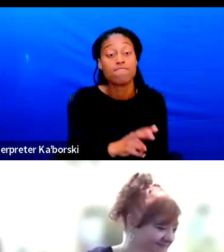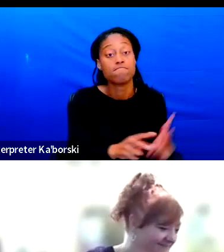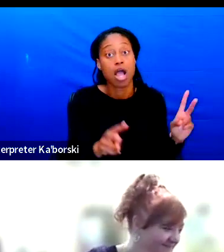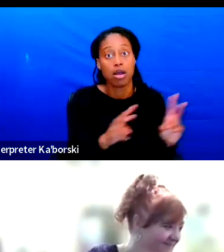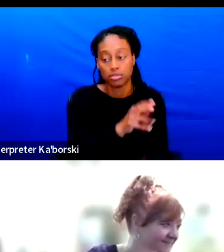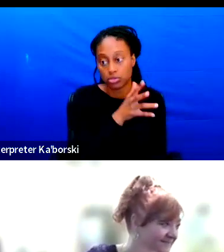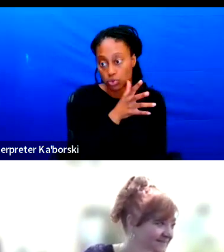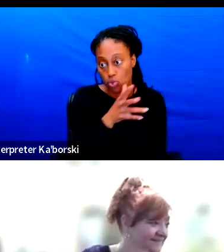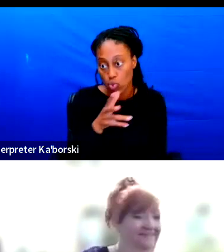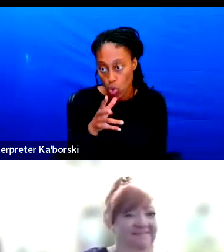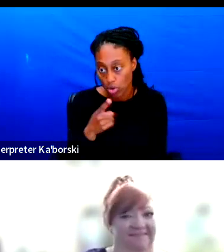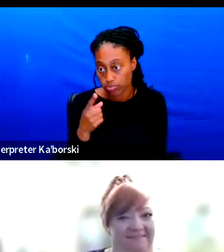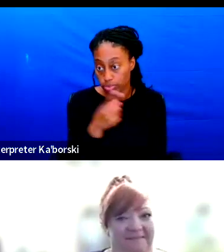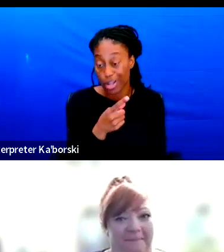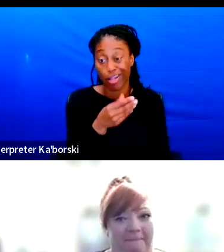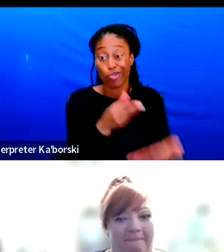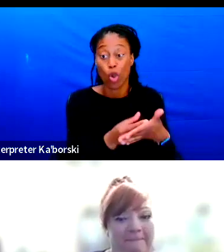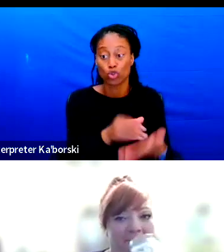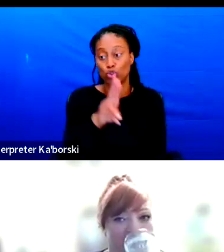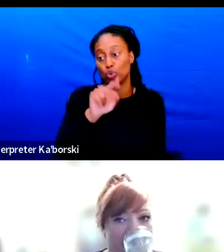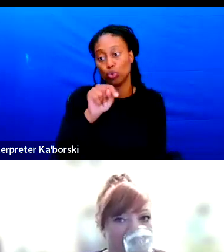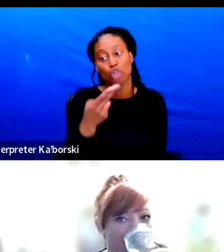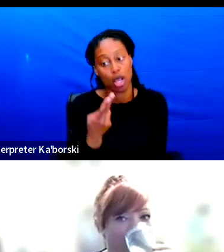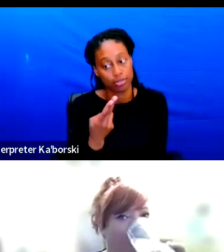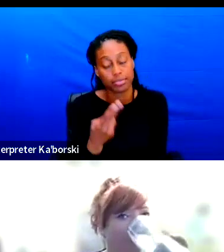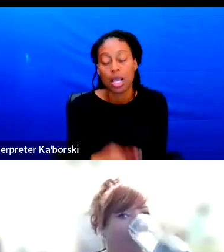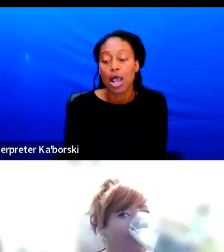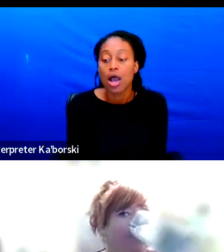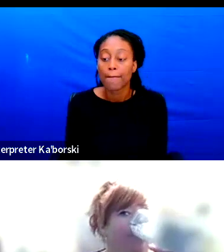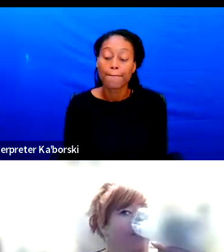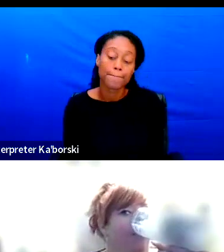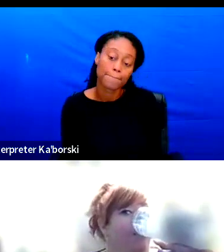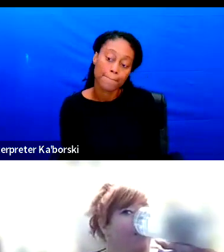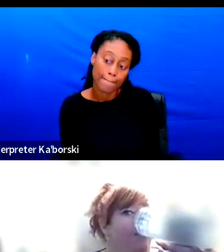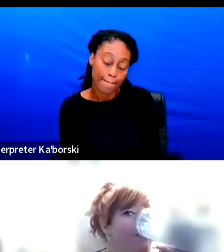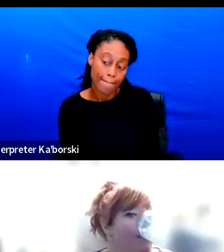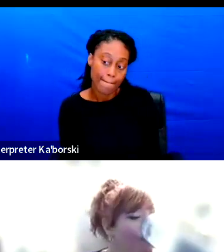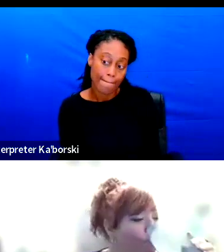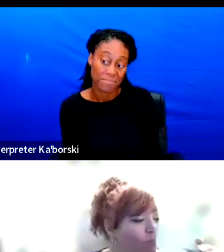Tracy Morton: In by Utah and we found out with so much